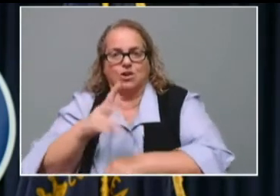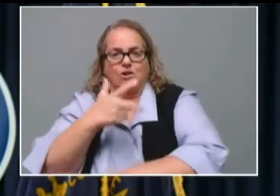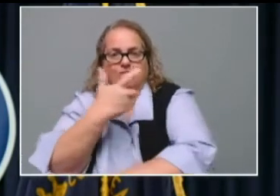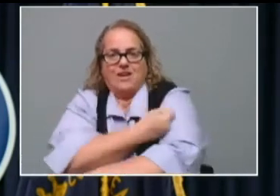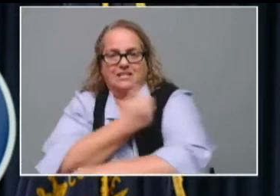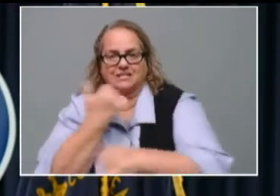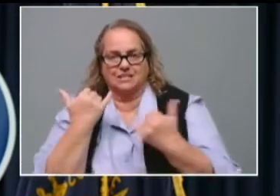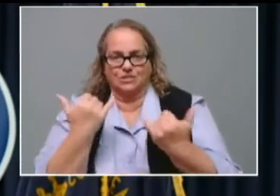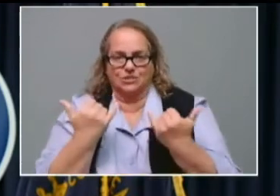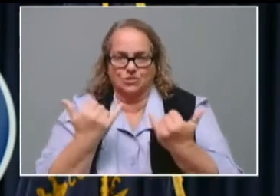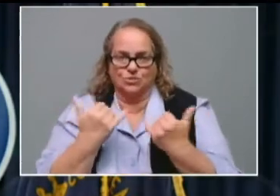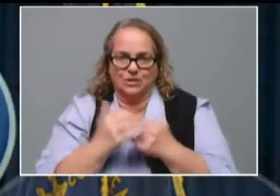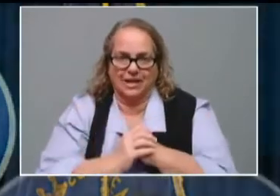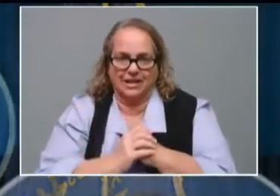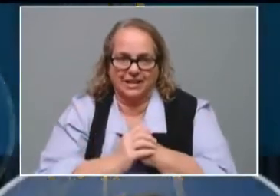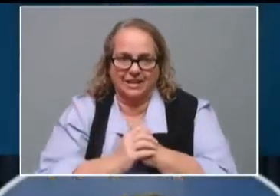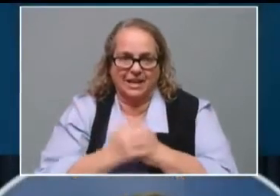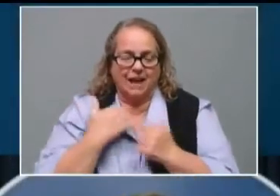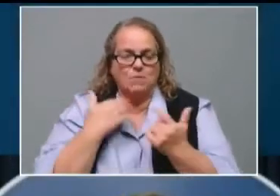I've waited for this day for a long time